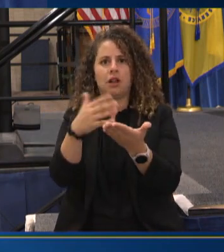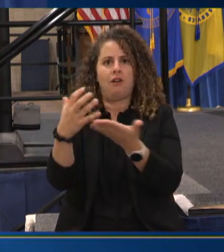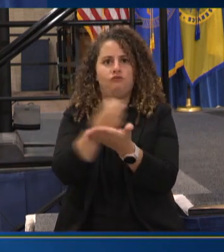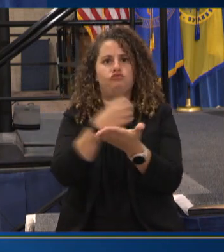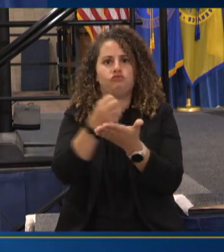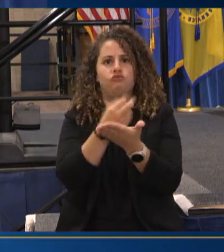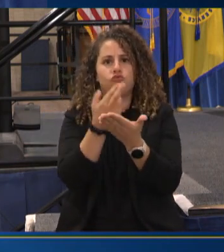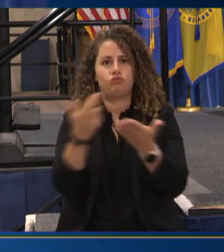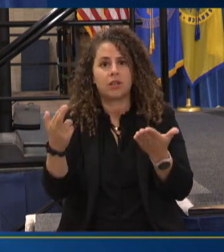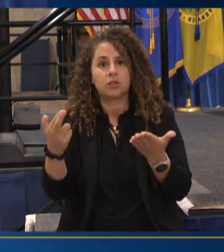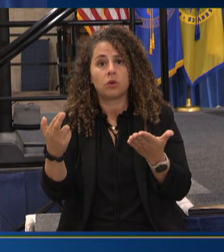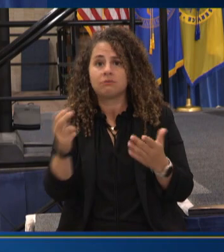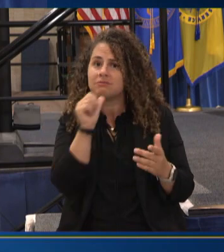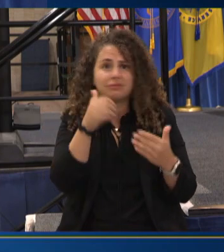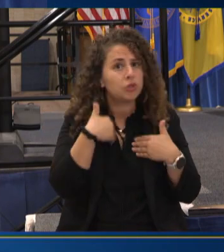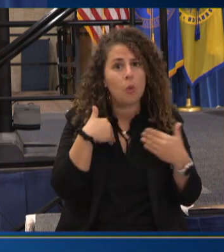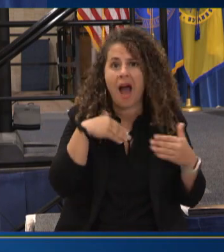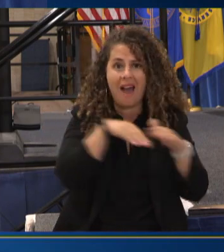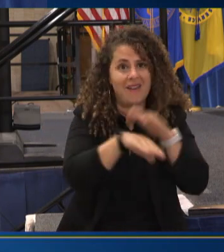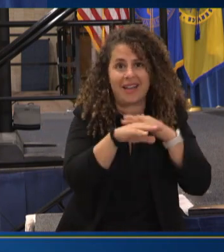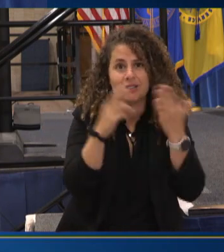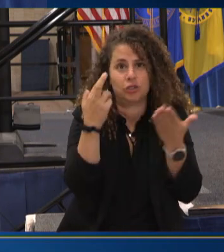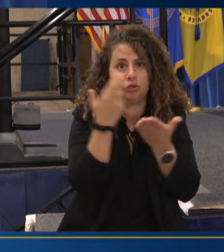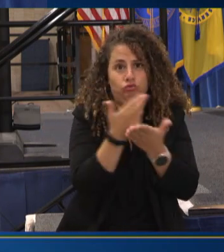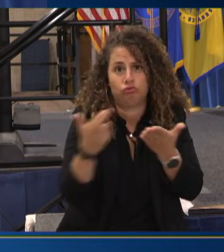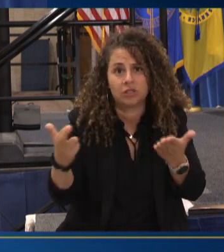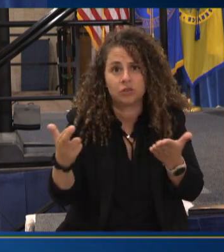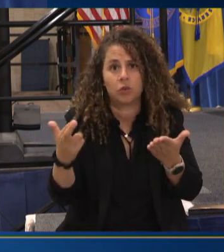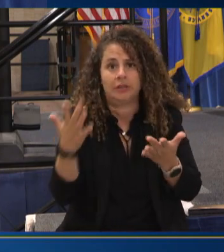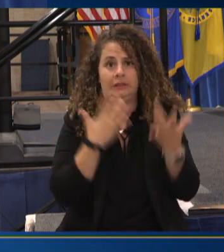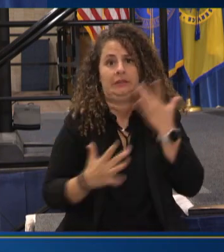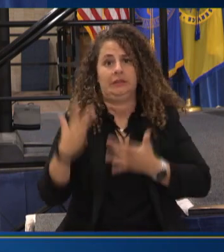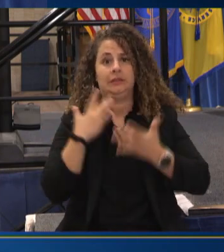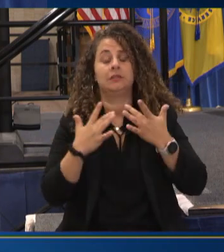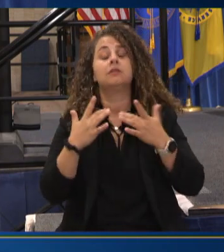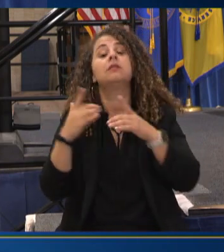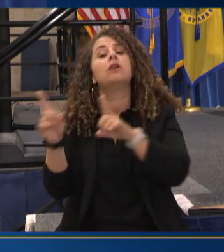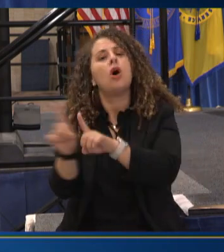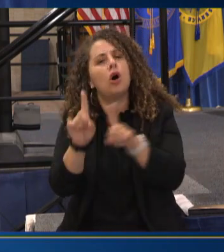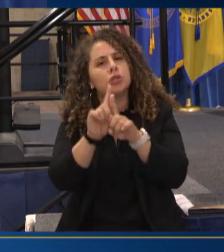no longer have access to that, but also things that interfere with their abilities